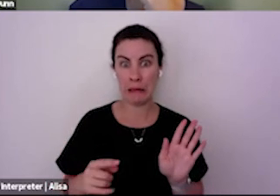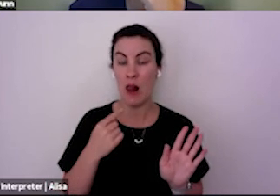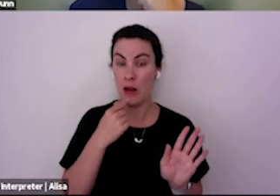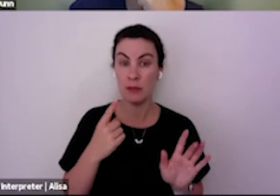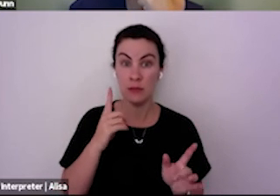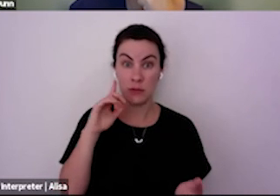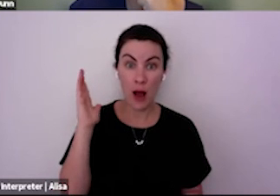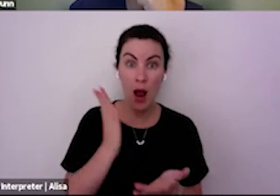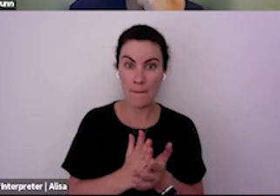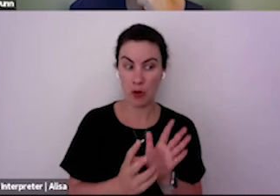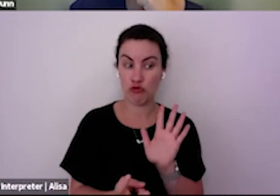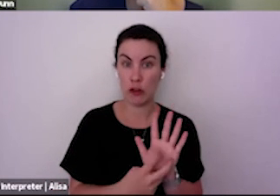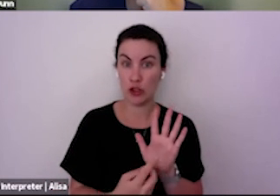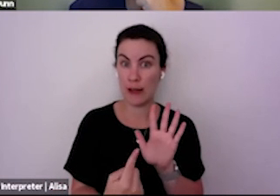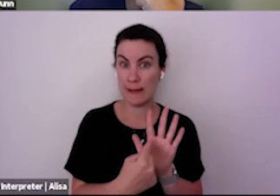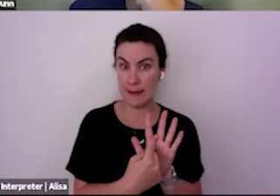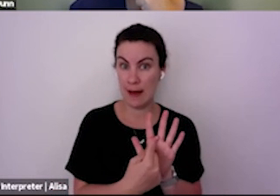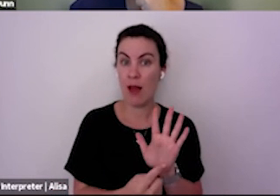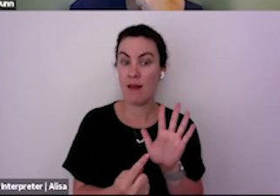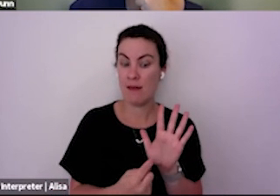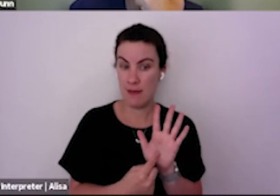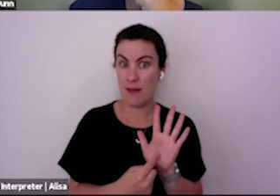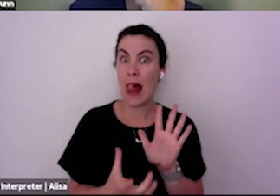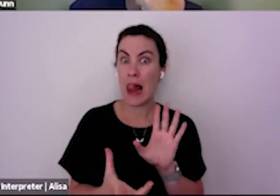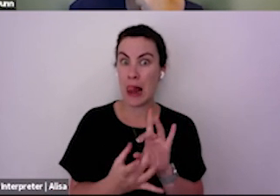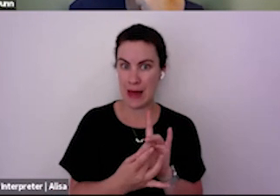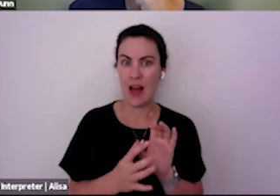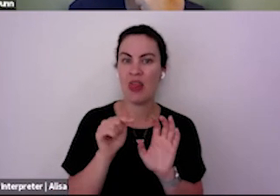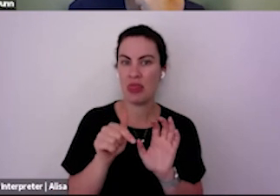to put it onto a television. It's really helpful.